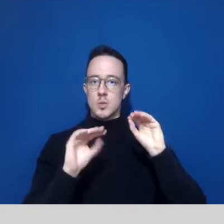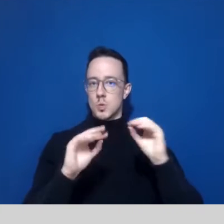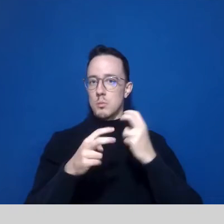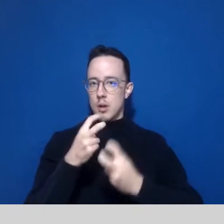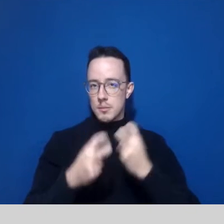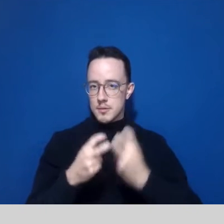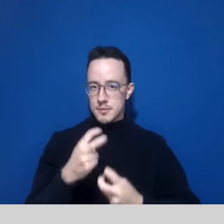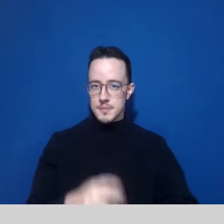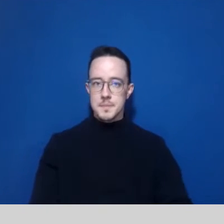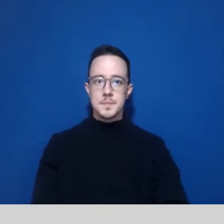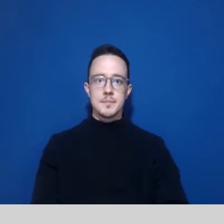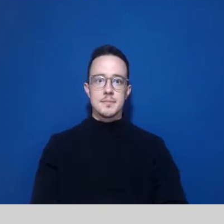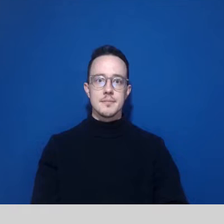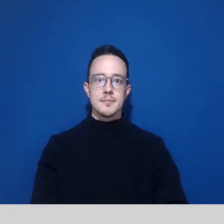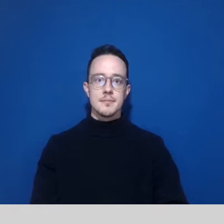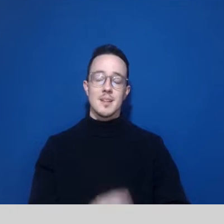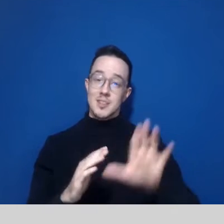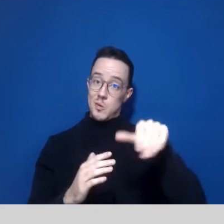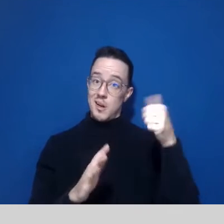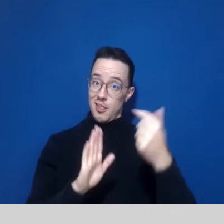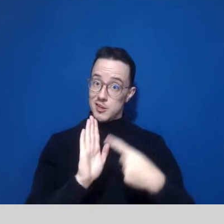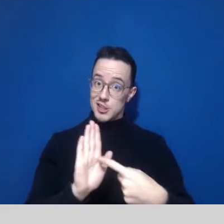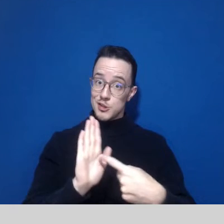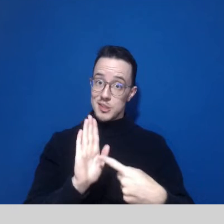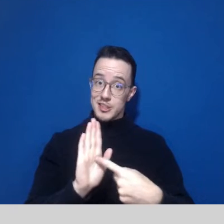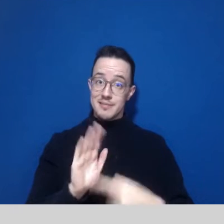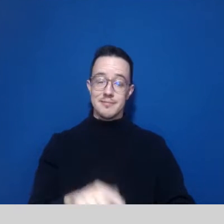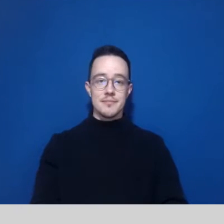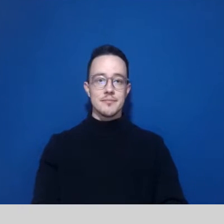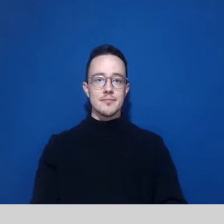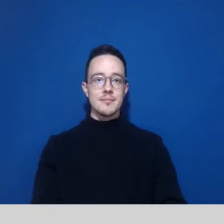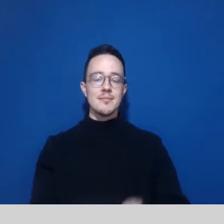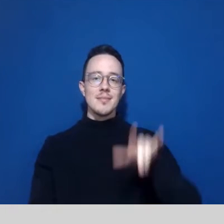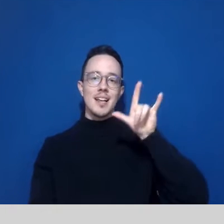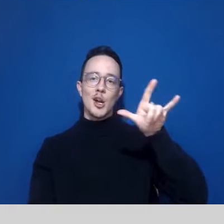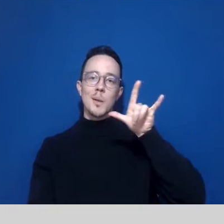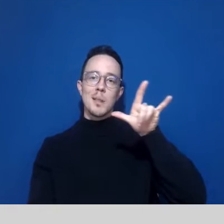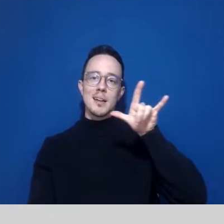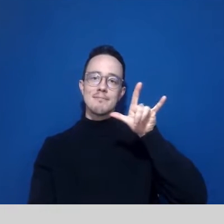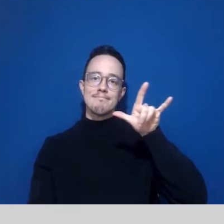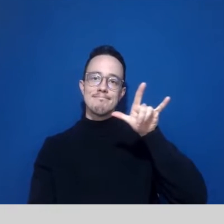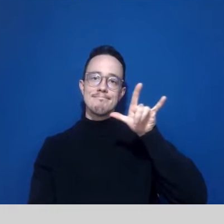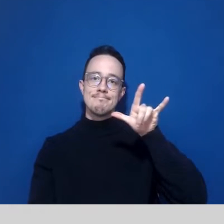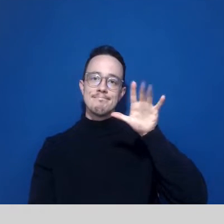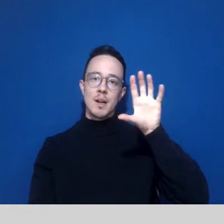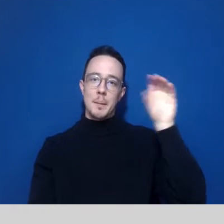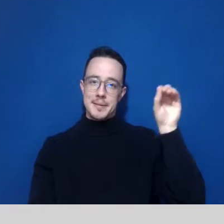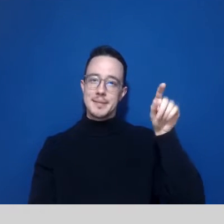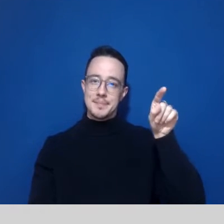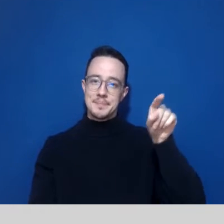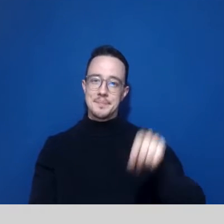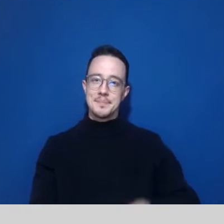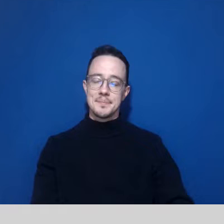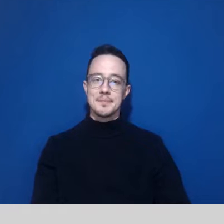and then you have no problems. Other case, this is a big flight airplane company